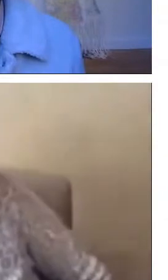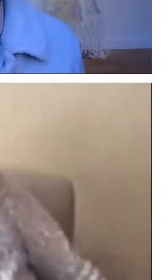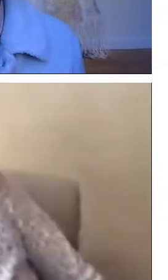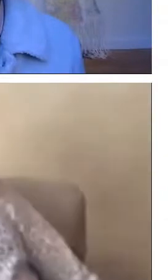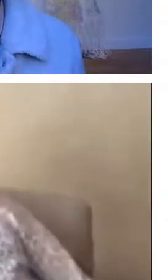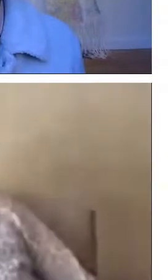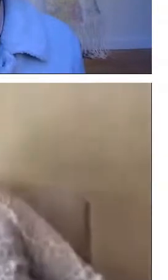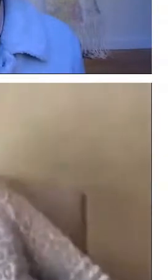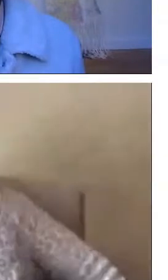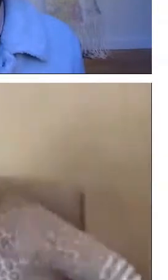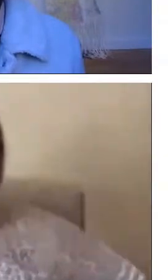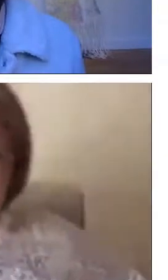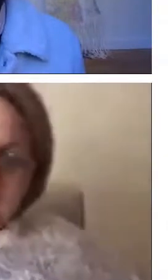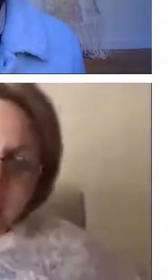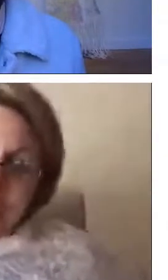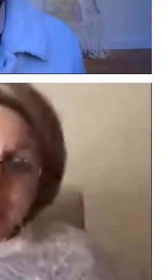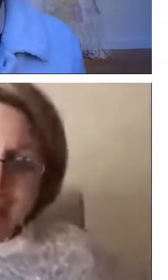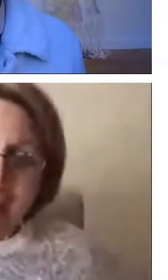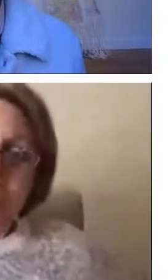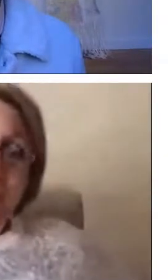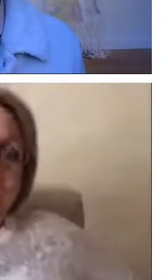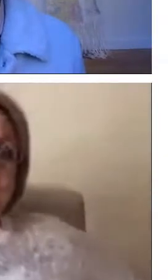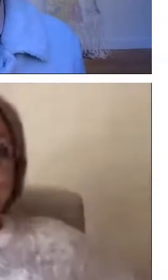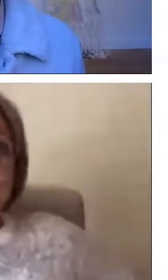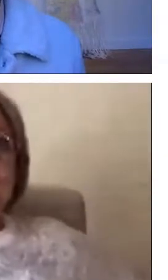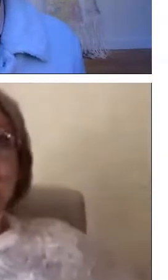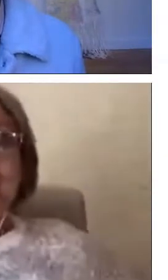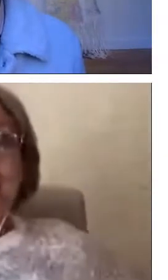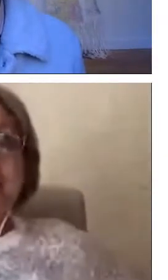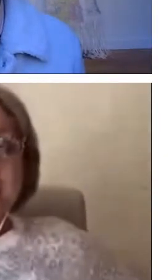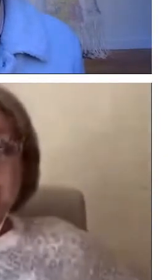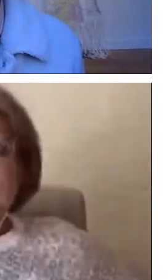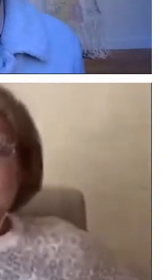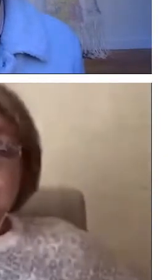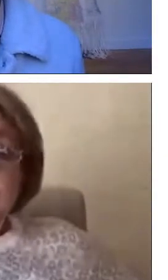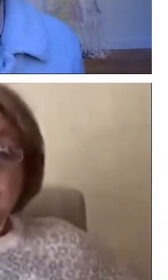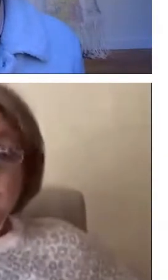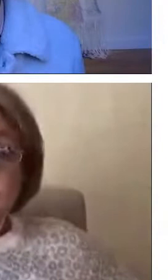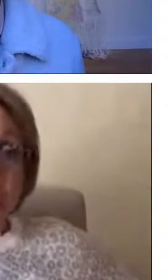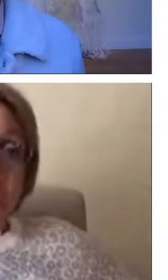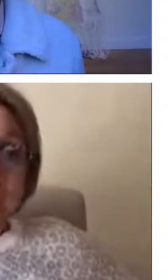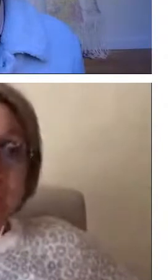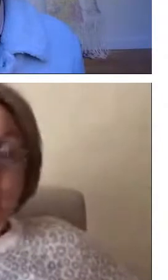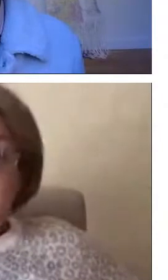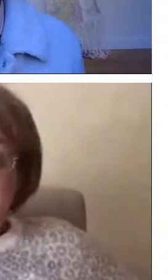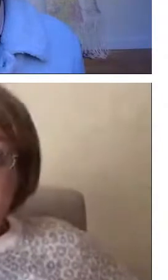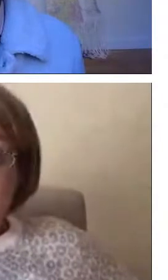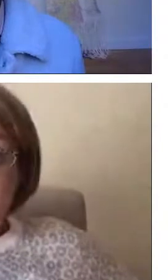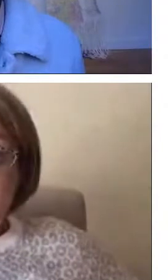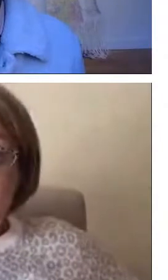For me, when I found out about redlining, which I found out about ten years ago, way too late.